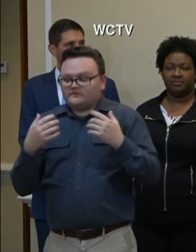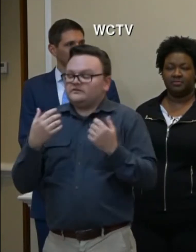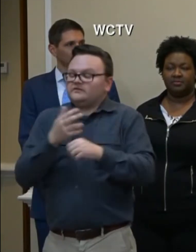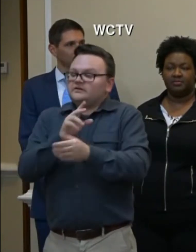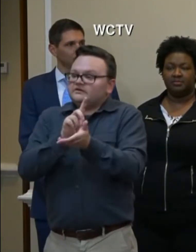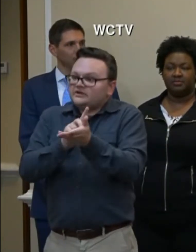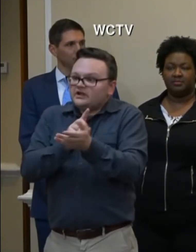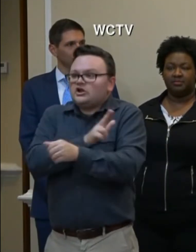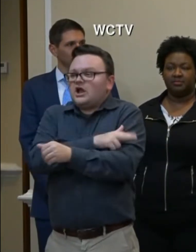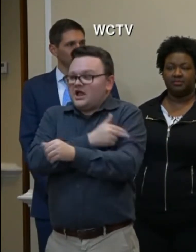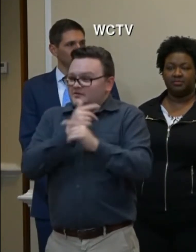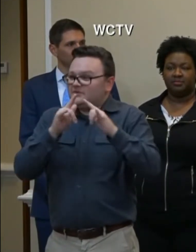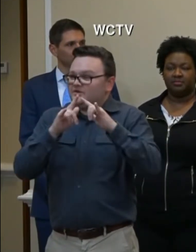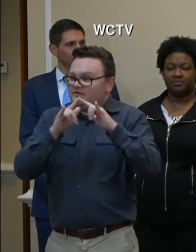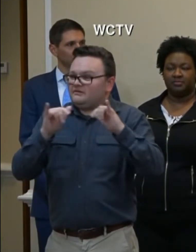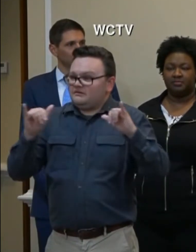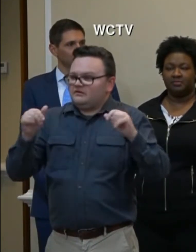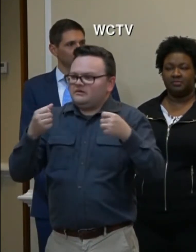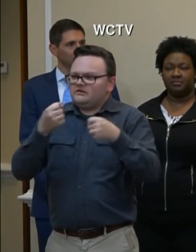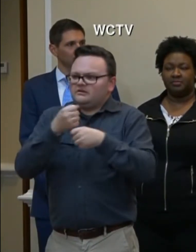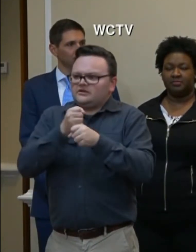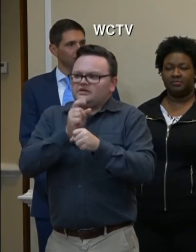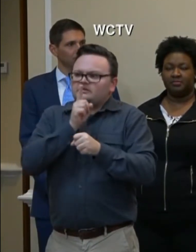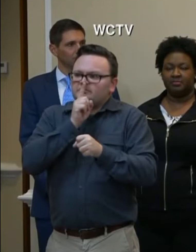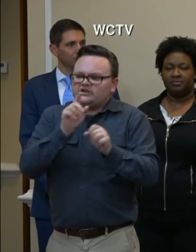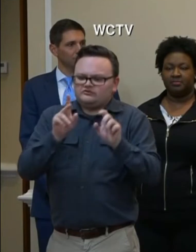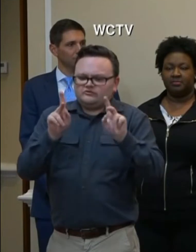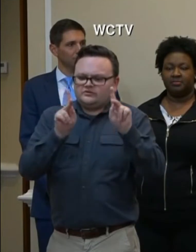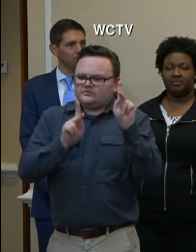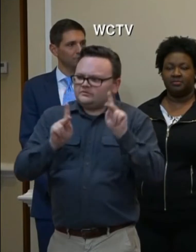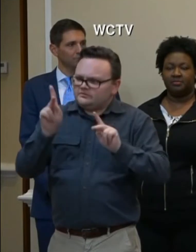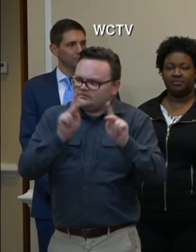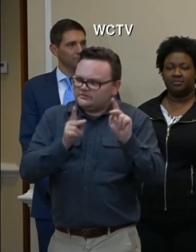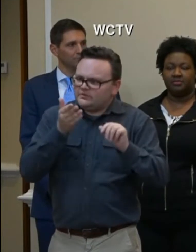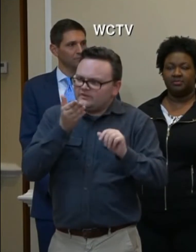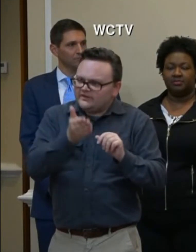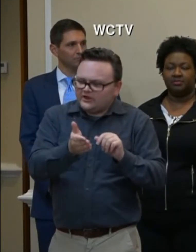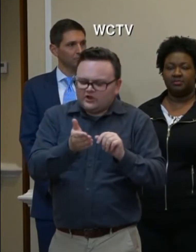health and safety of patients and residents and protect the welfare of